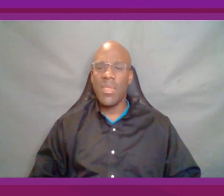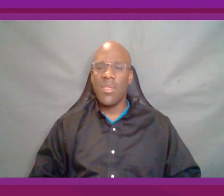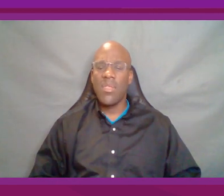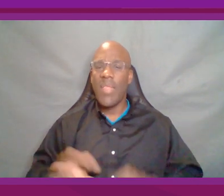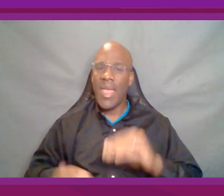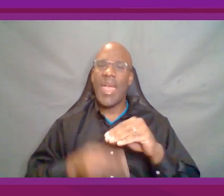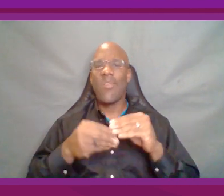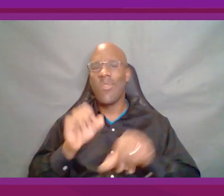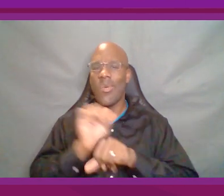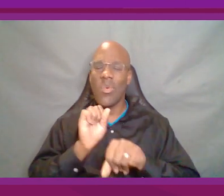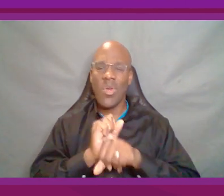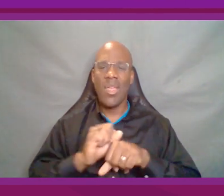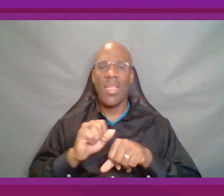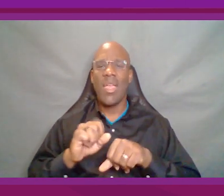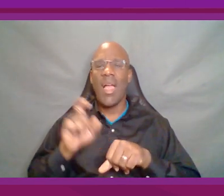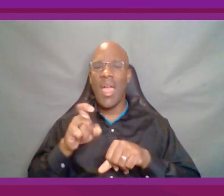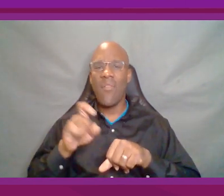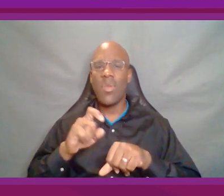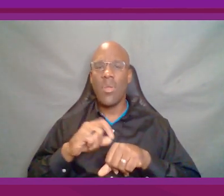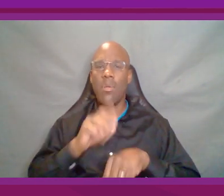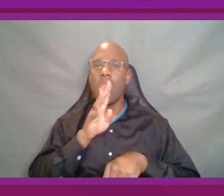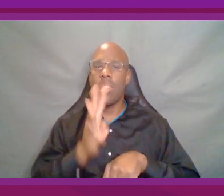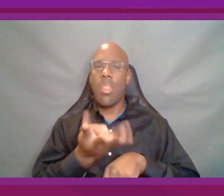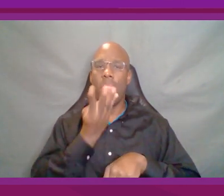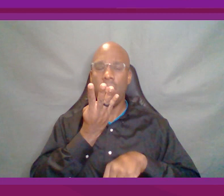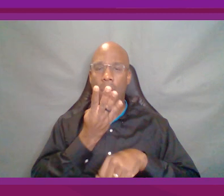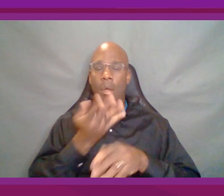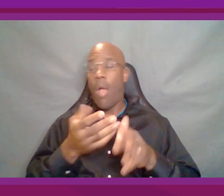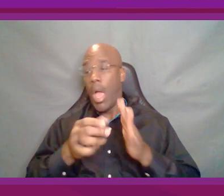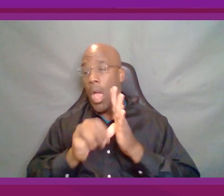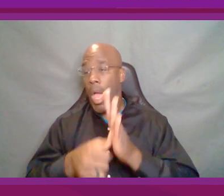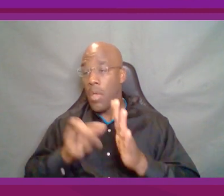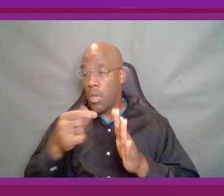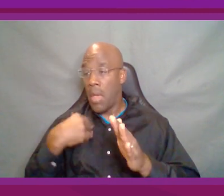So this extra work of having to trip over ourselves to emphasize